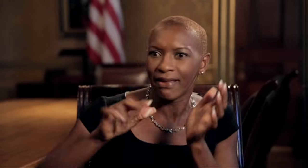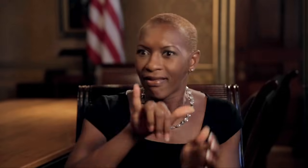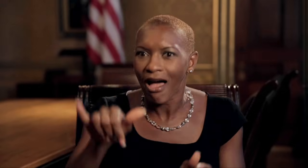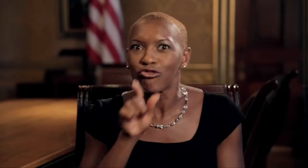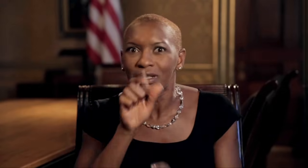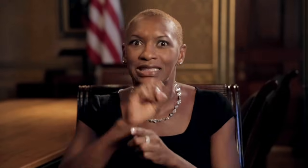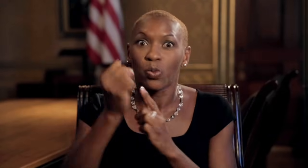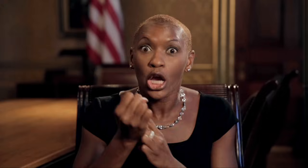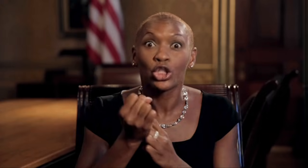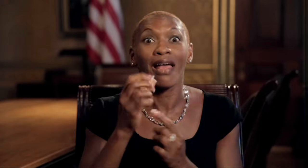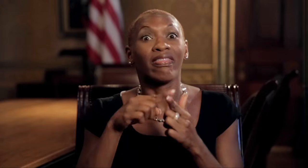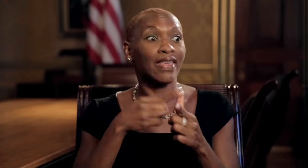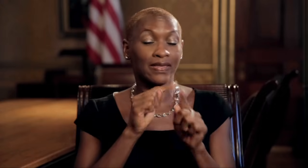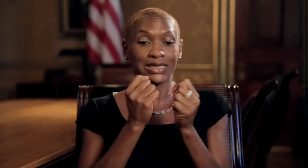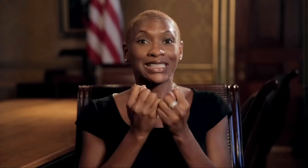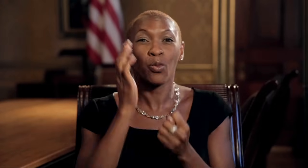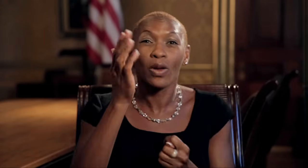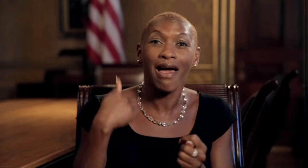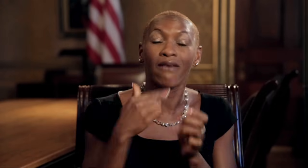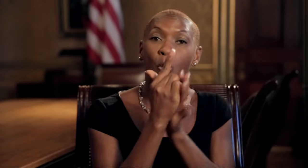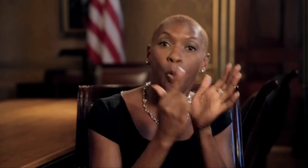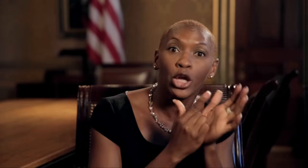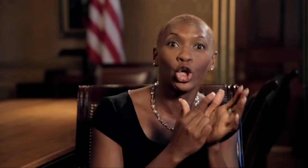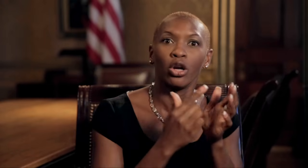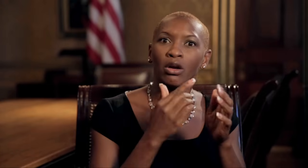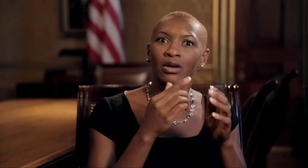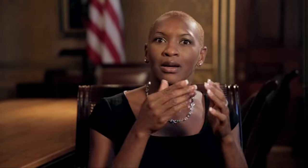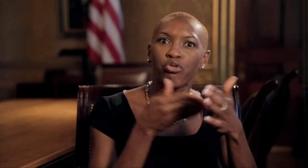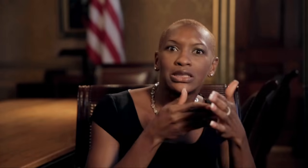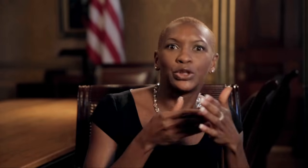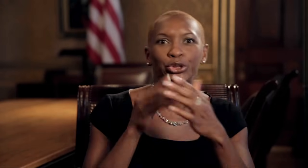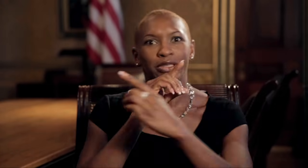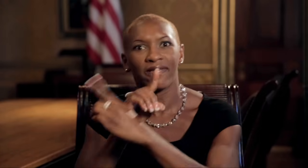and we would have to read the case as if it were real life, then the team would have lawyers-- prosecutors, and defense attorneys--